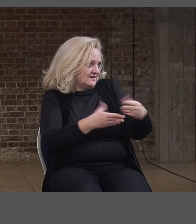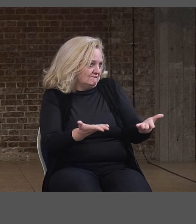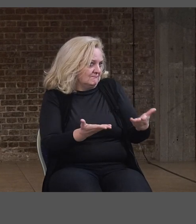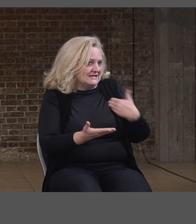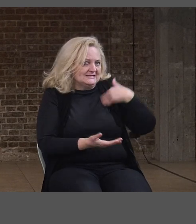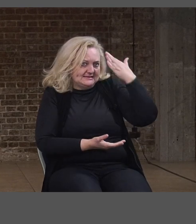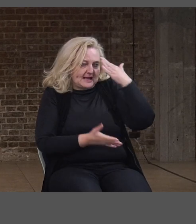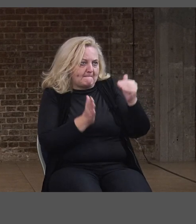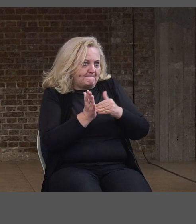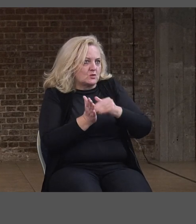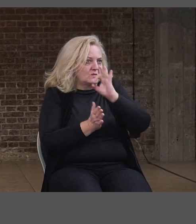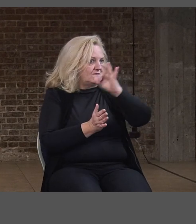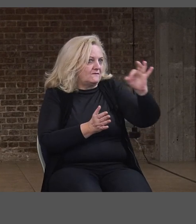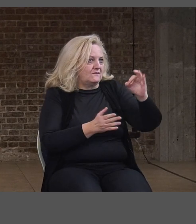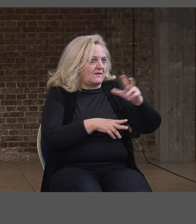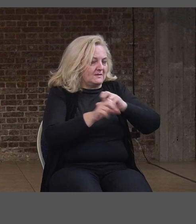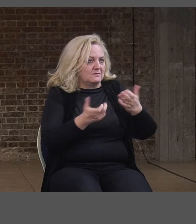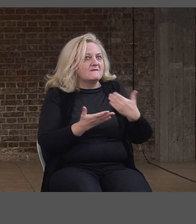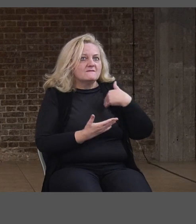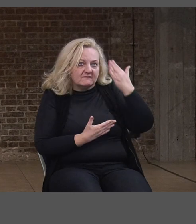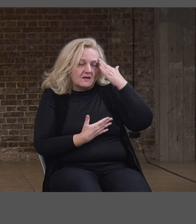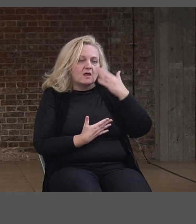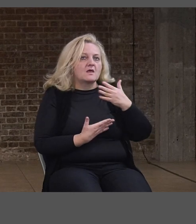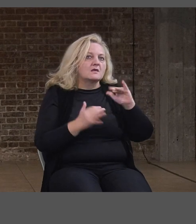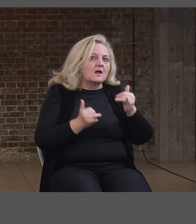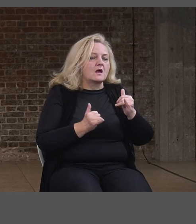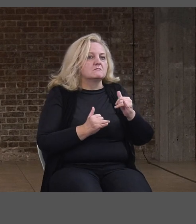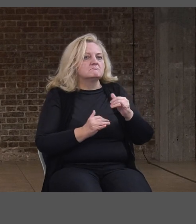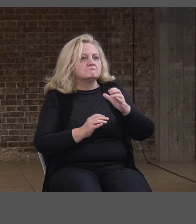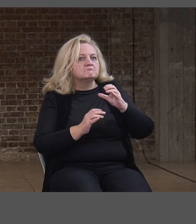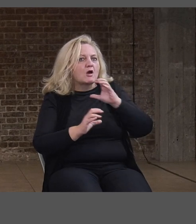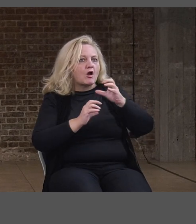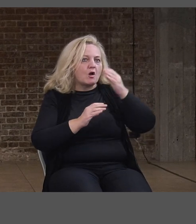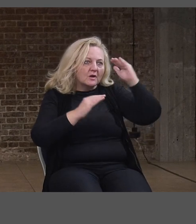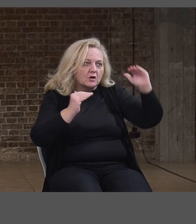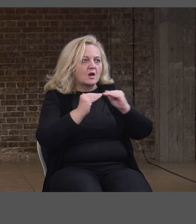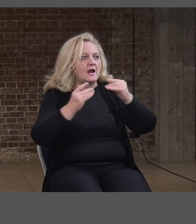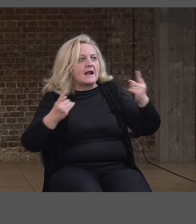and we know their needs. We are able to adapt the message of marketing,